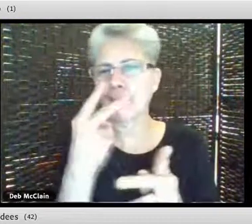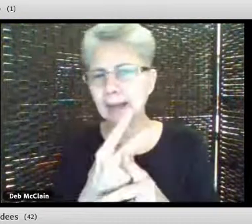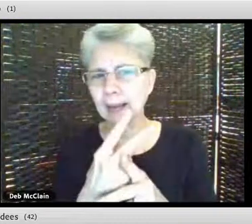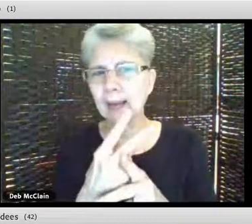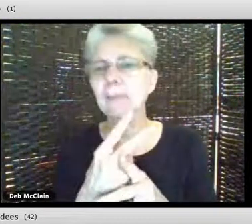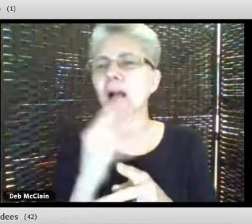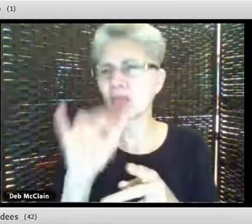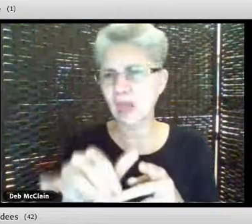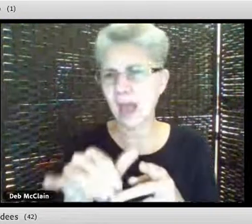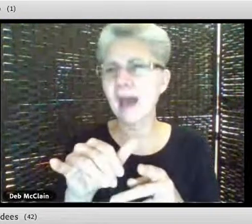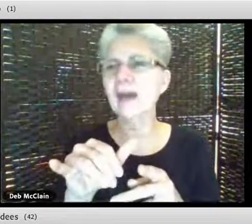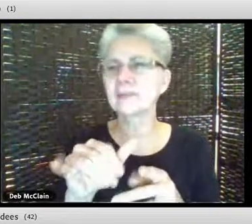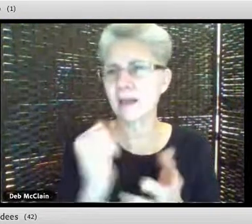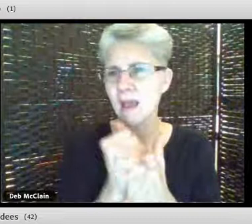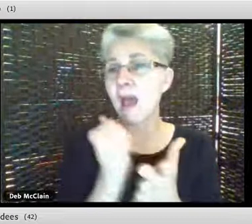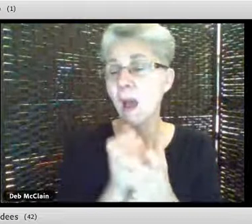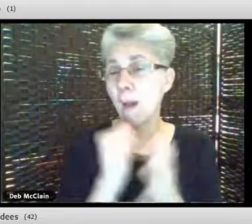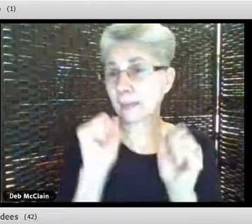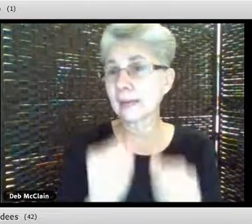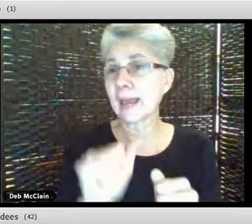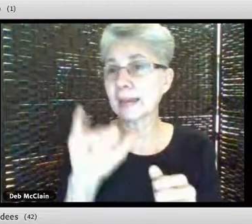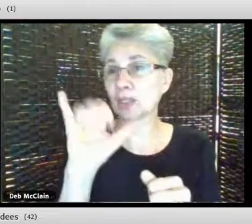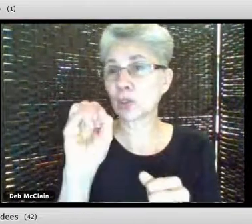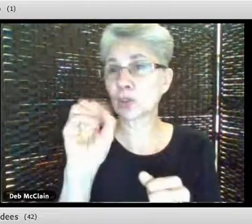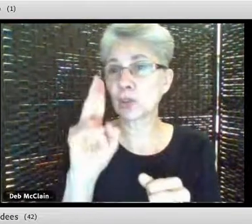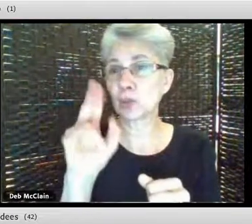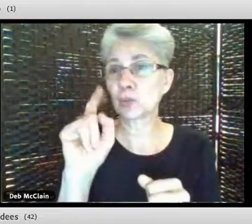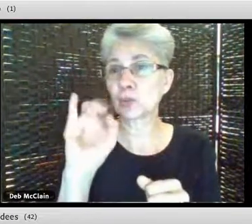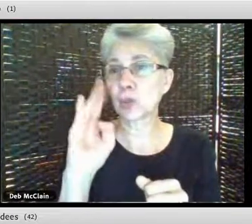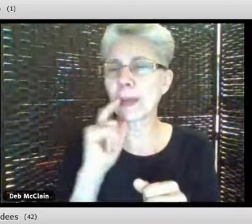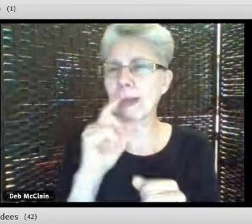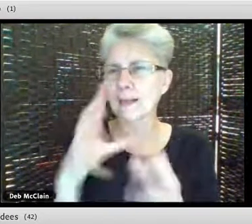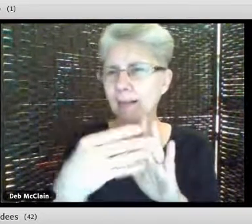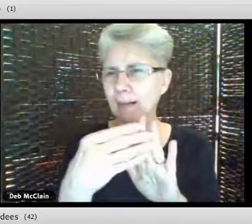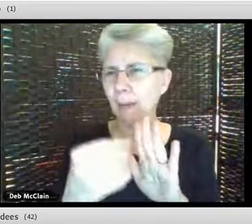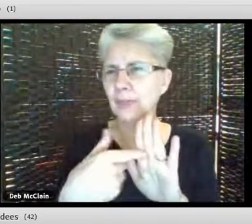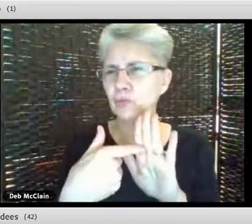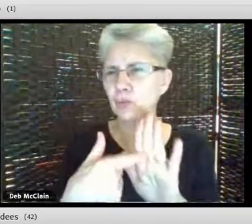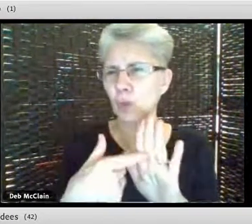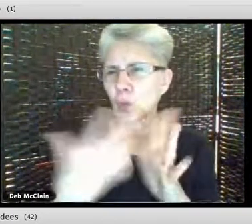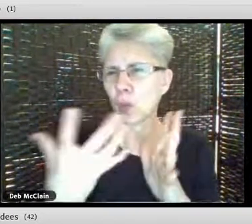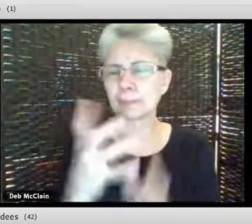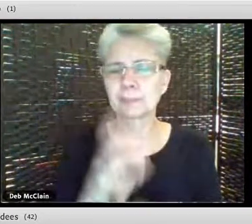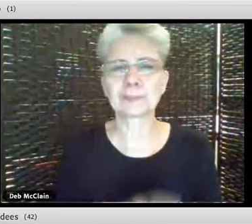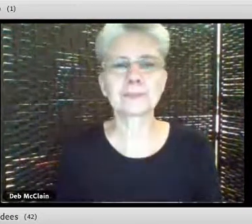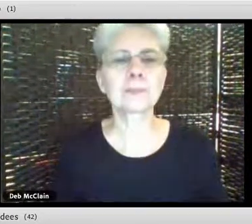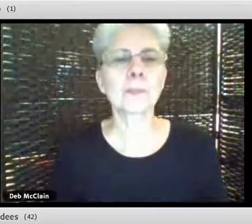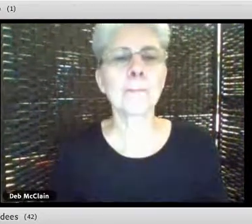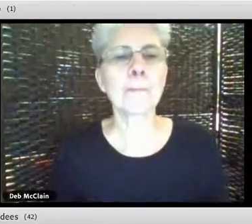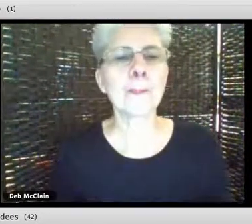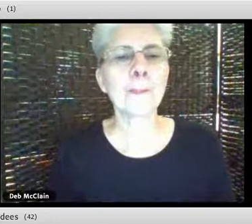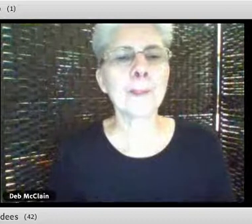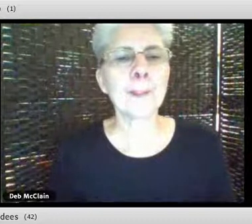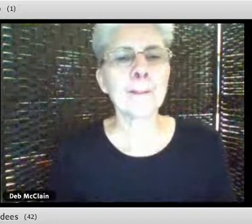that we went through today, so Google Docs, Sheets, Slides, Keep, and -- So those would be helpful to you,